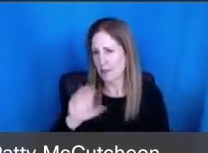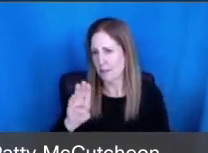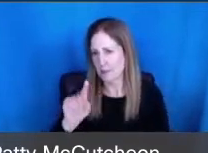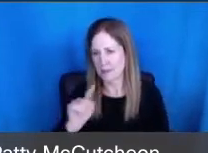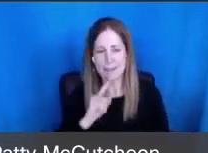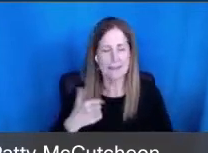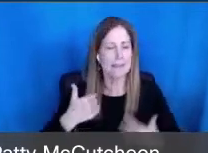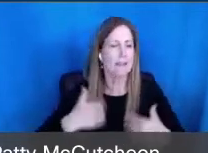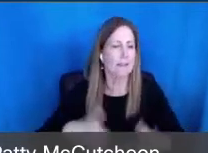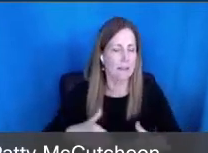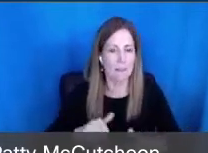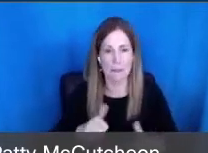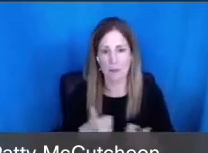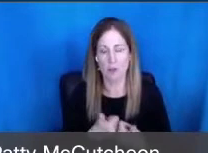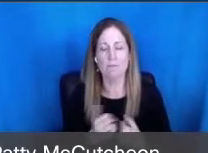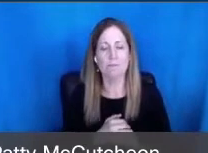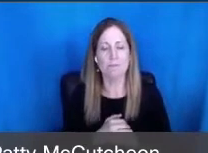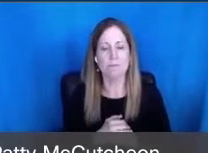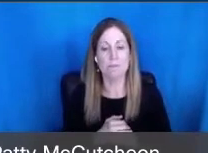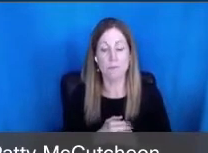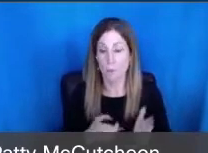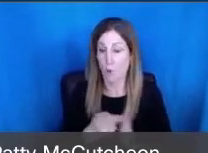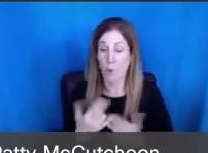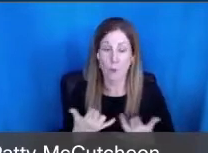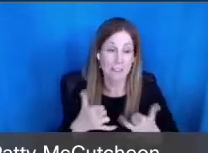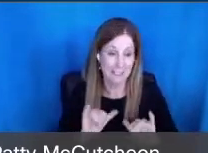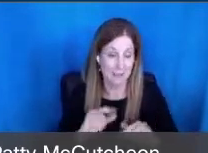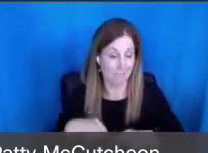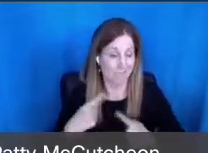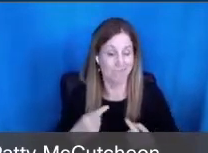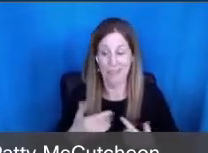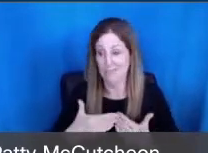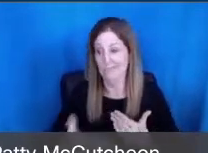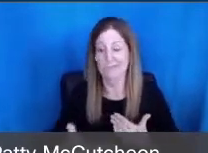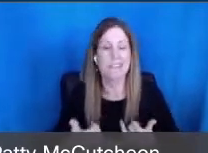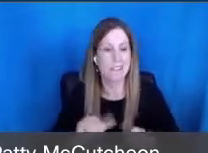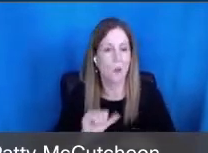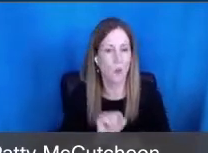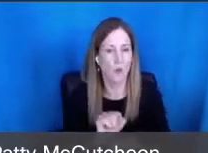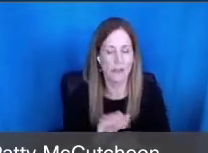and to be quite honest, we're still working on it to this day. We teach our CBT developers